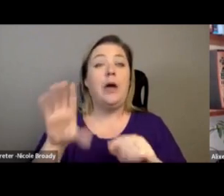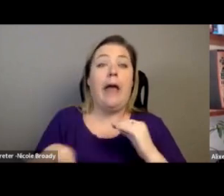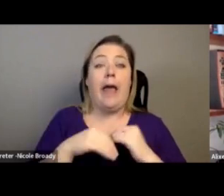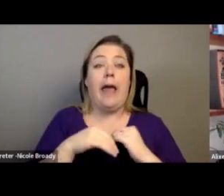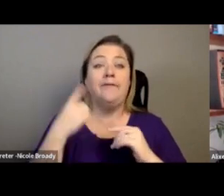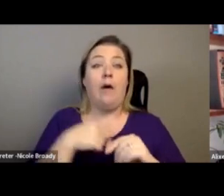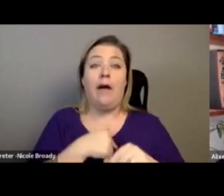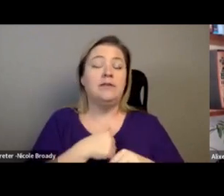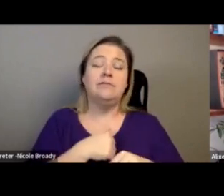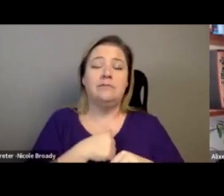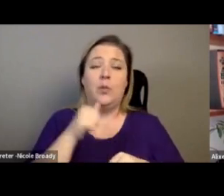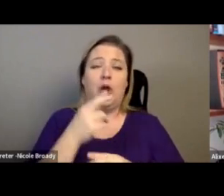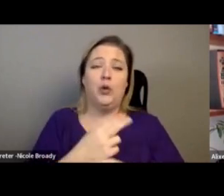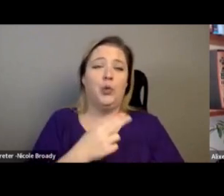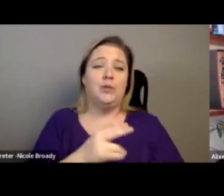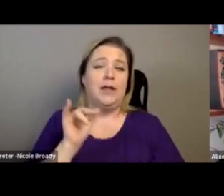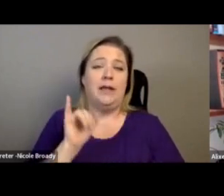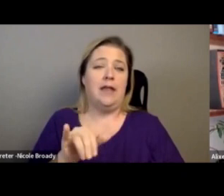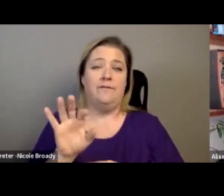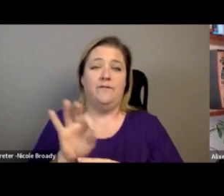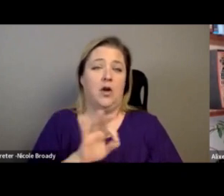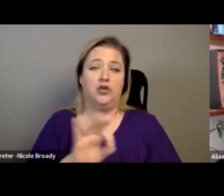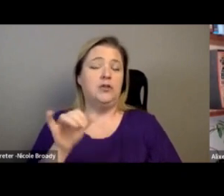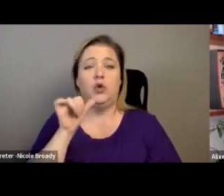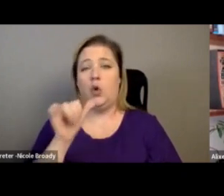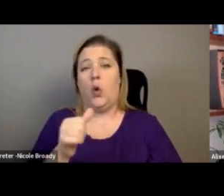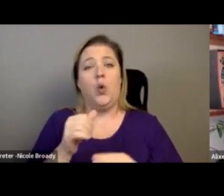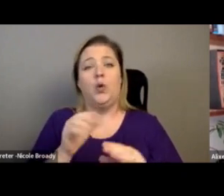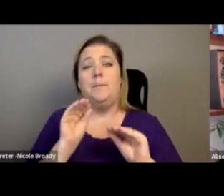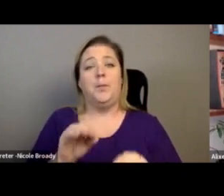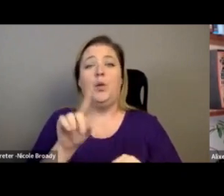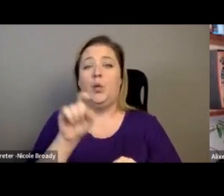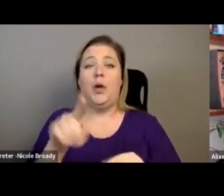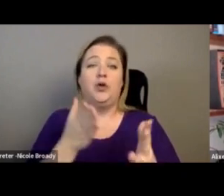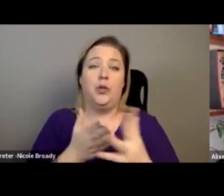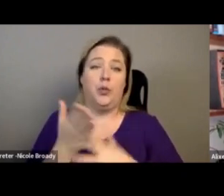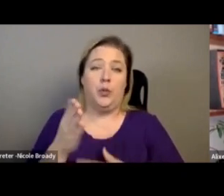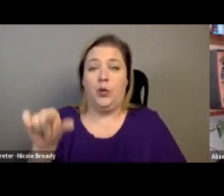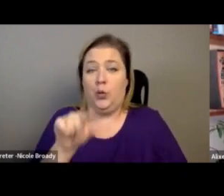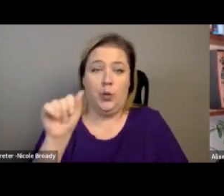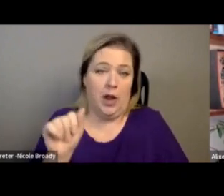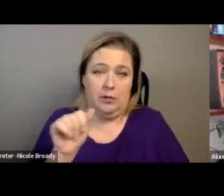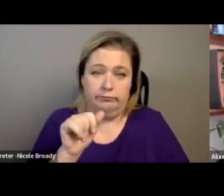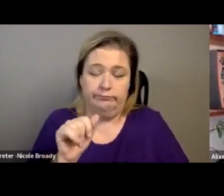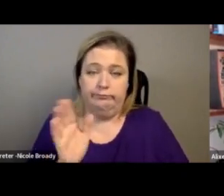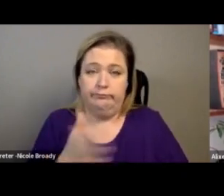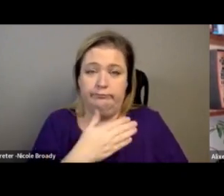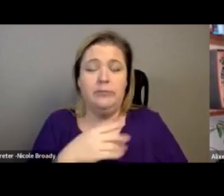us. And we are we're not, we don't really use it. So please, if you have questions or comments, please go ahead and put them in directly into the